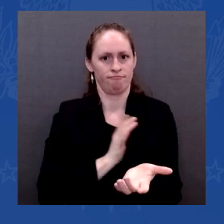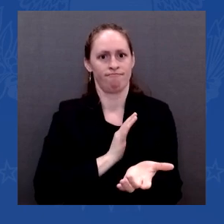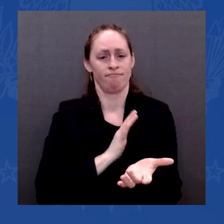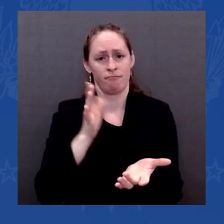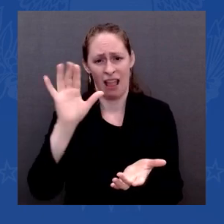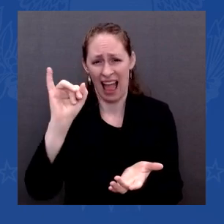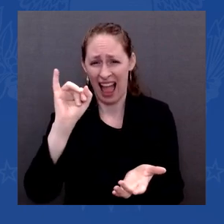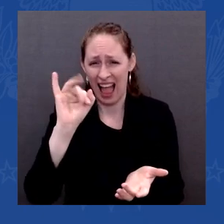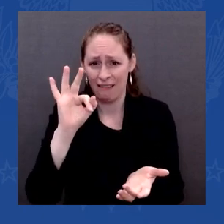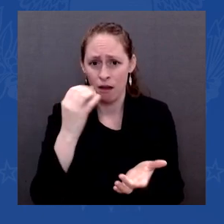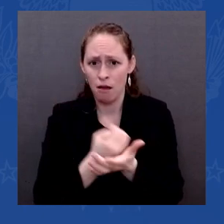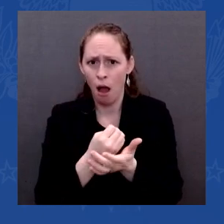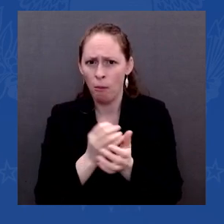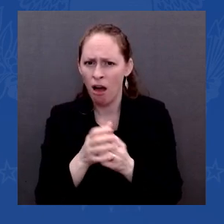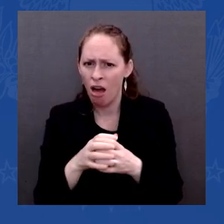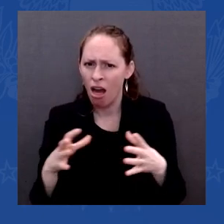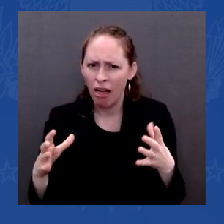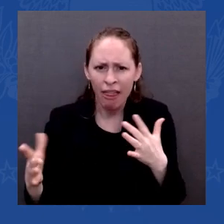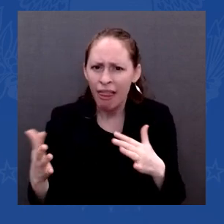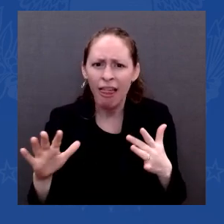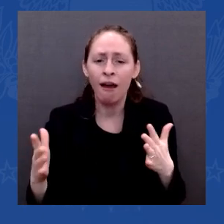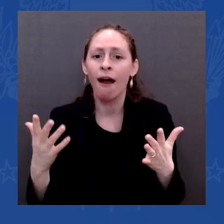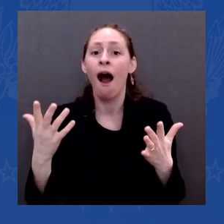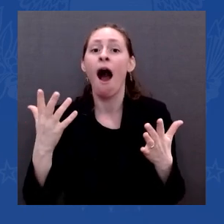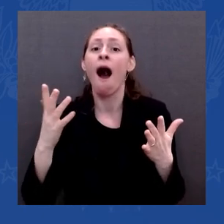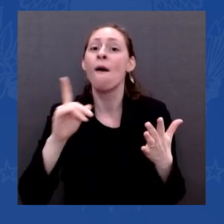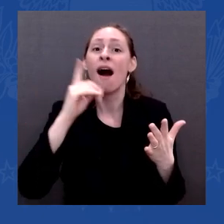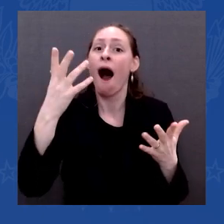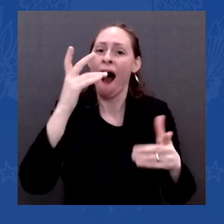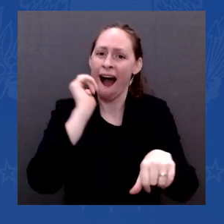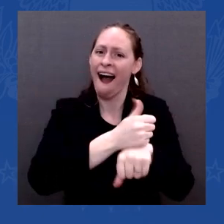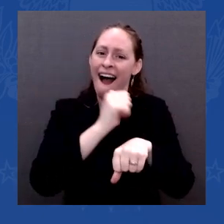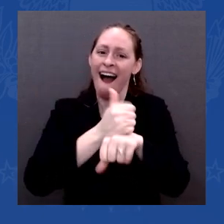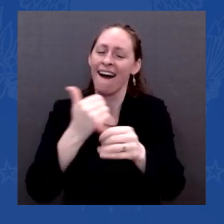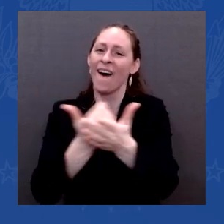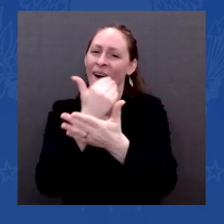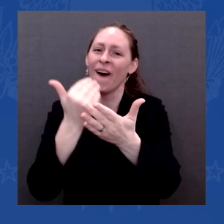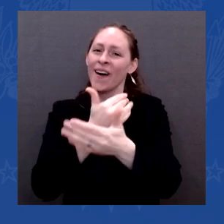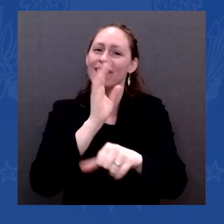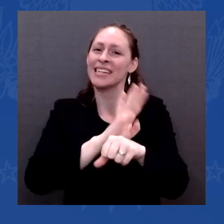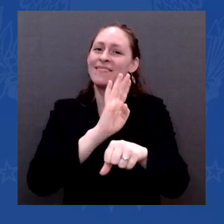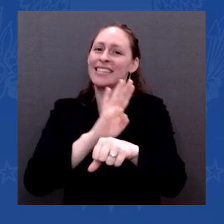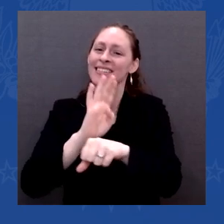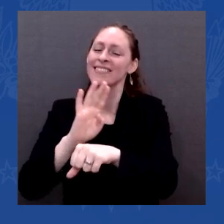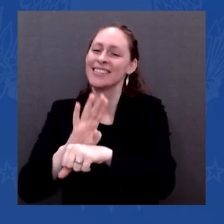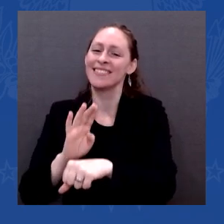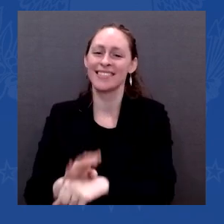More Americans gained health insurance than any year in history. These are facts.